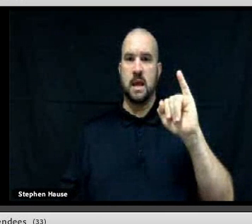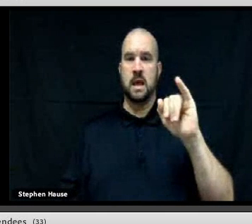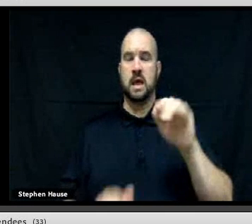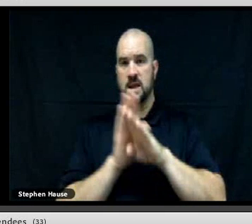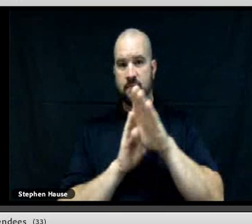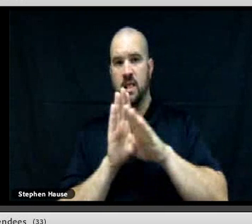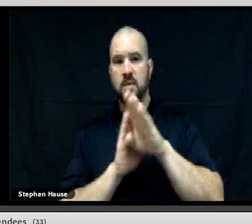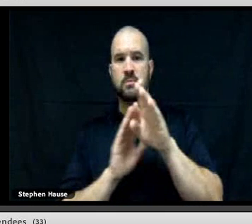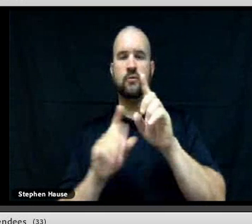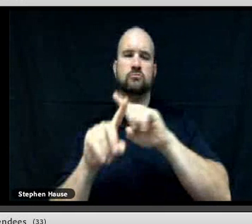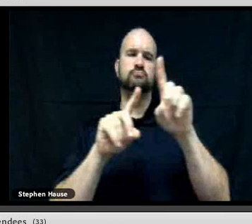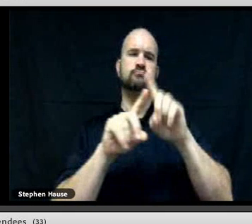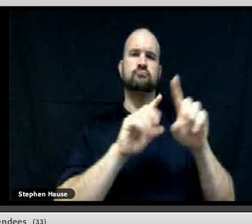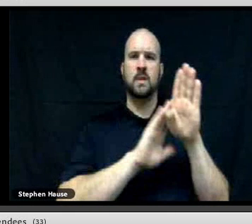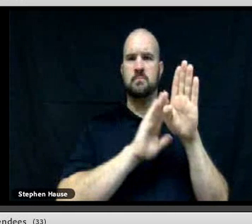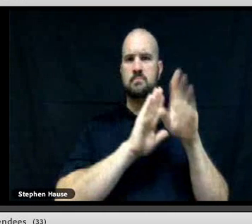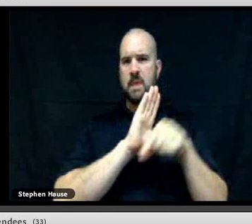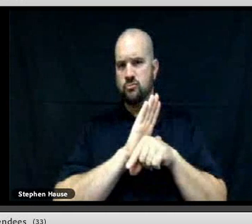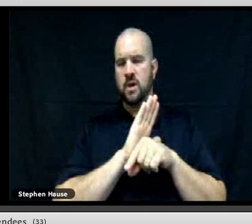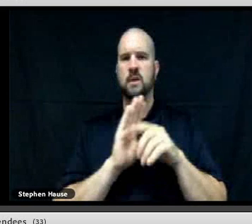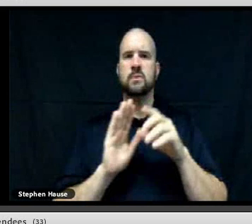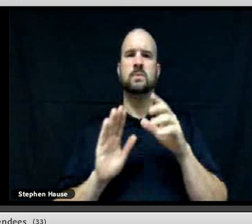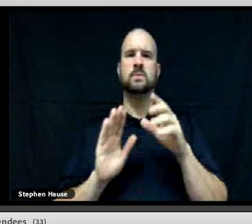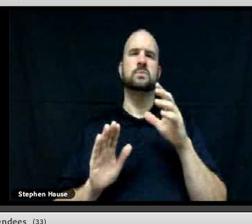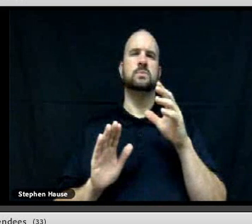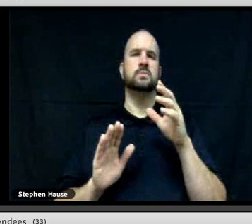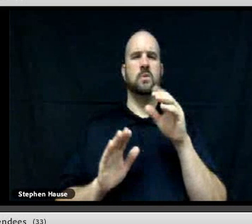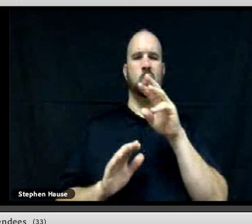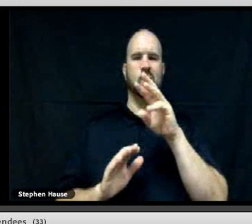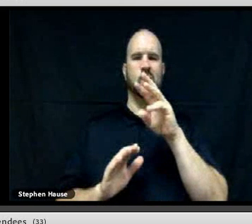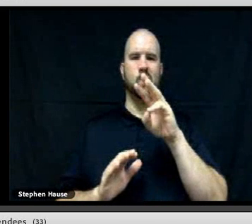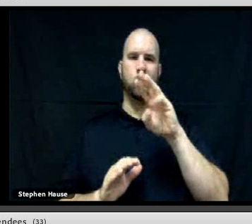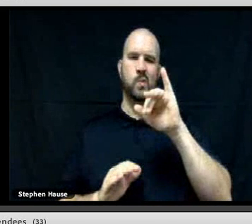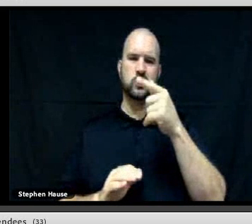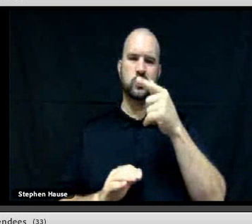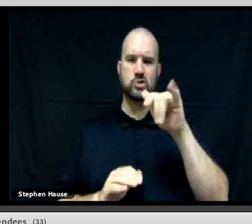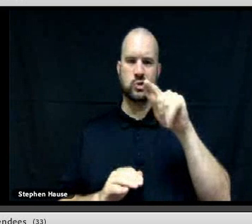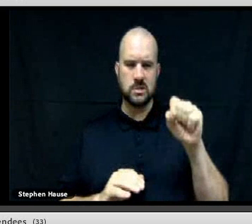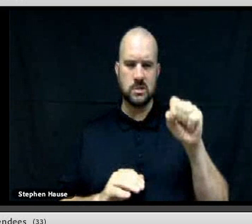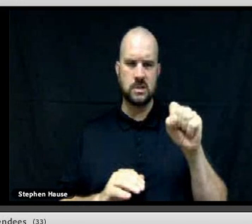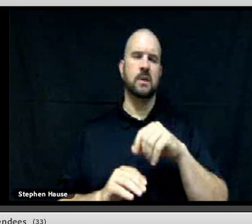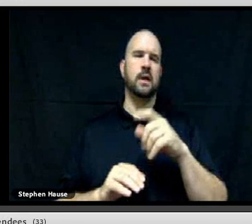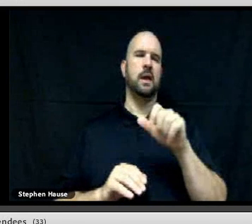can build the tools, widgets, plug-ins, and a lot of really interesting things